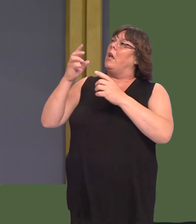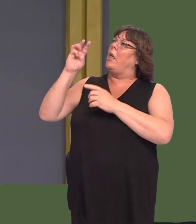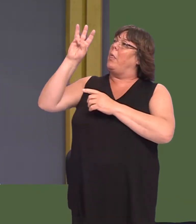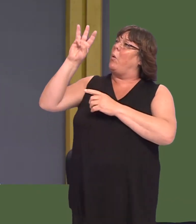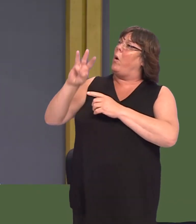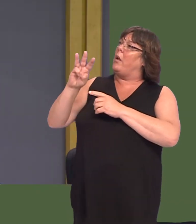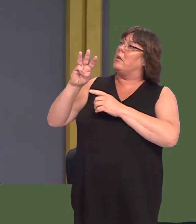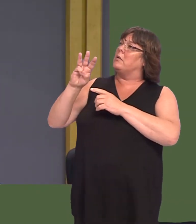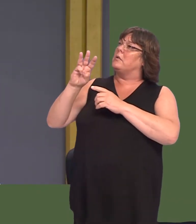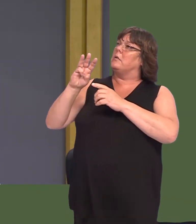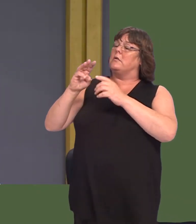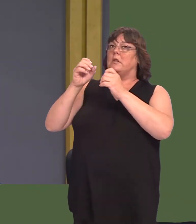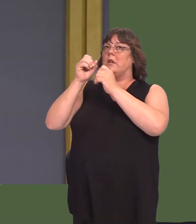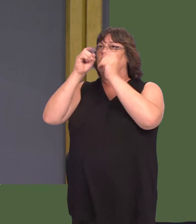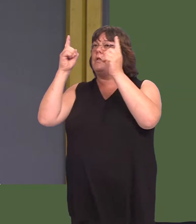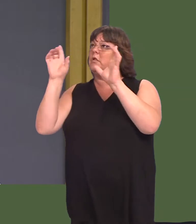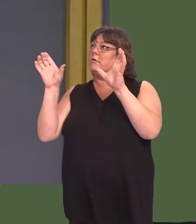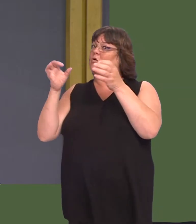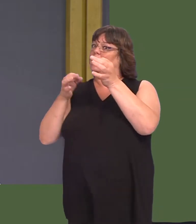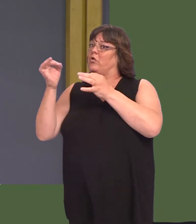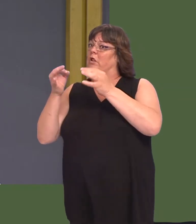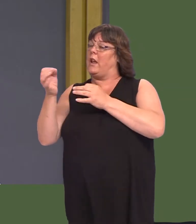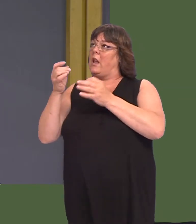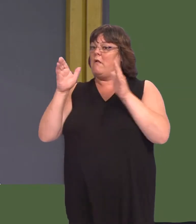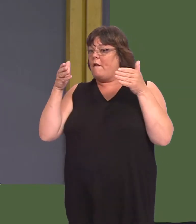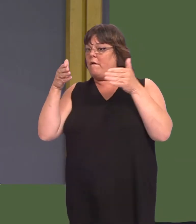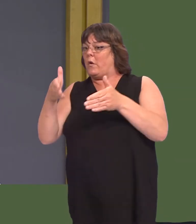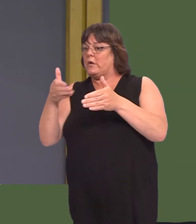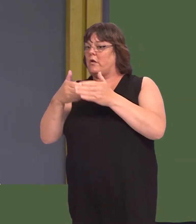a digital cluster in south-east Wales, and, in particular, review what more could be done